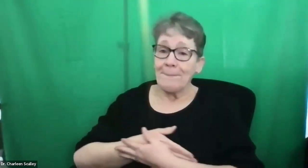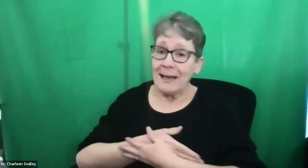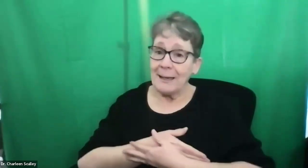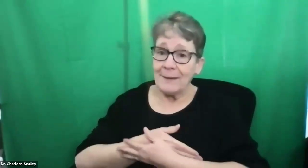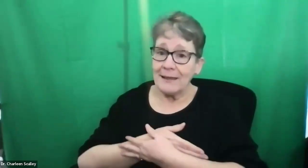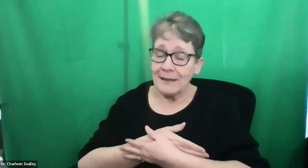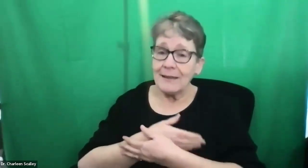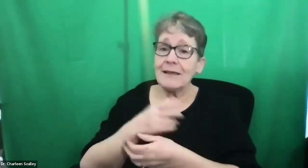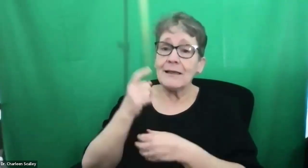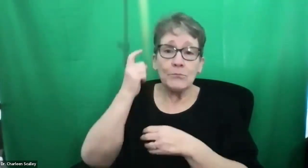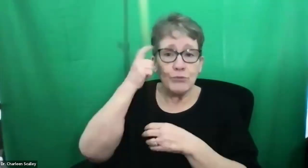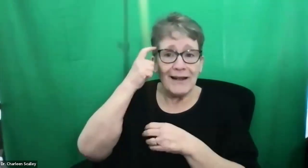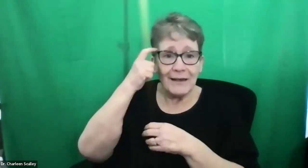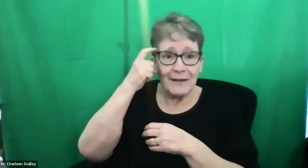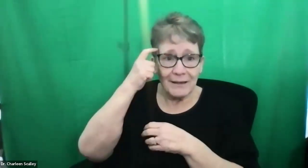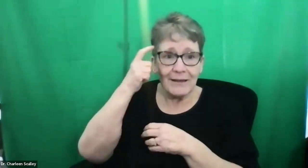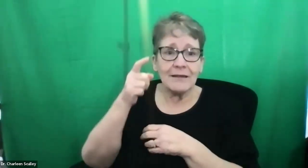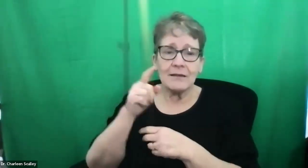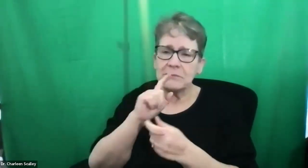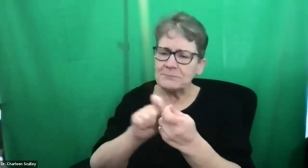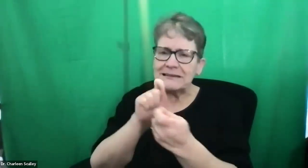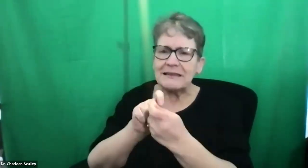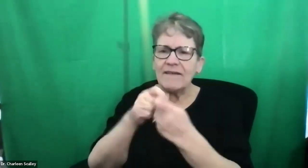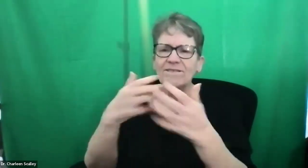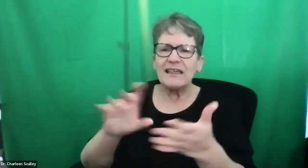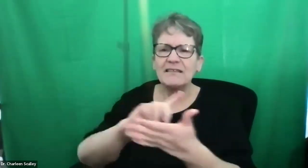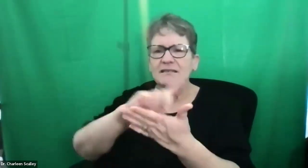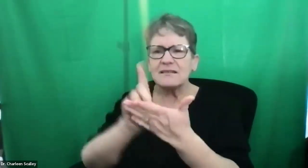So why is early language acquisition so important?